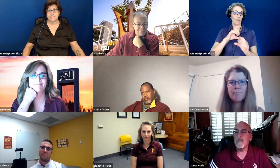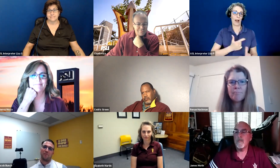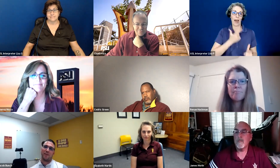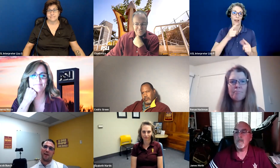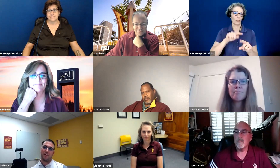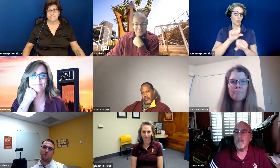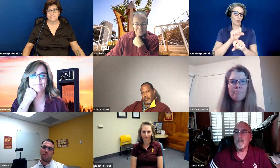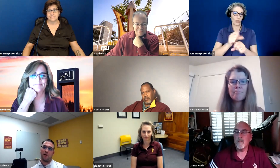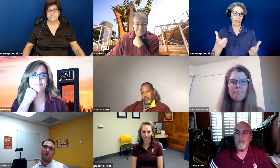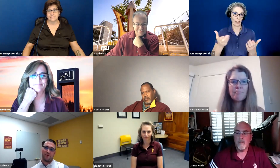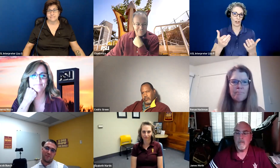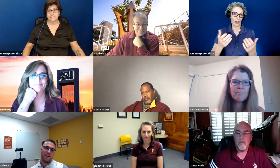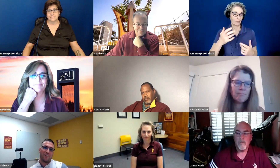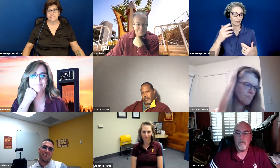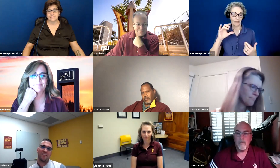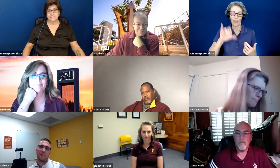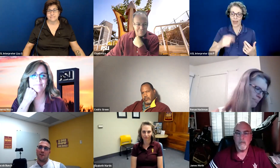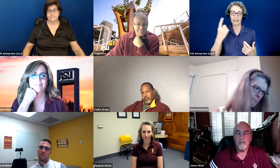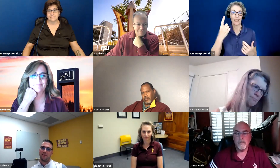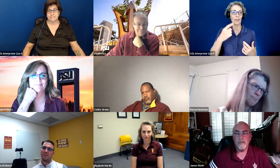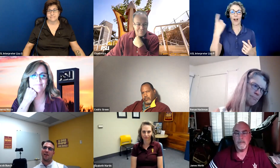It's something I have always had my heart set on doing,